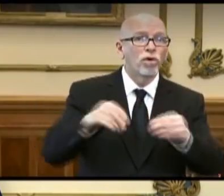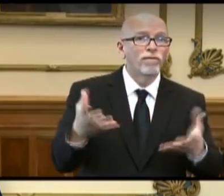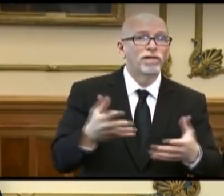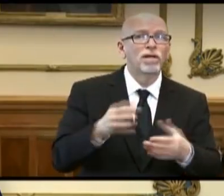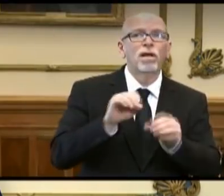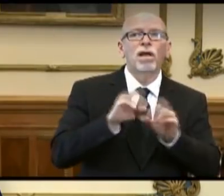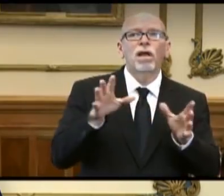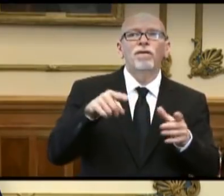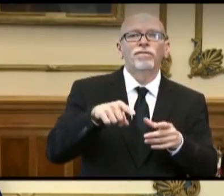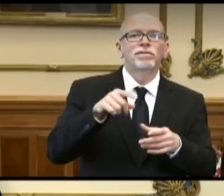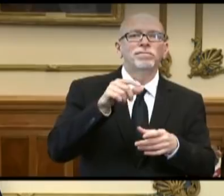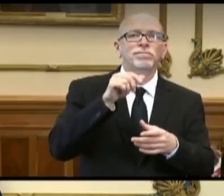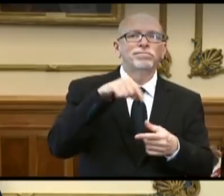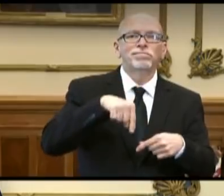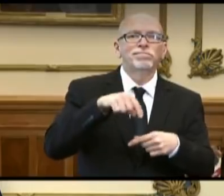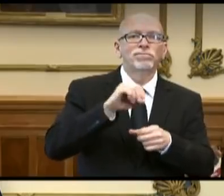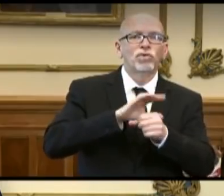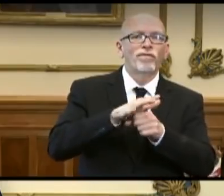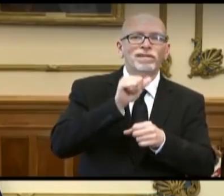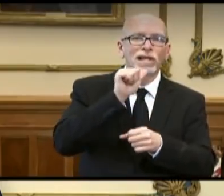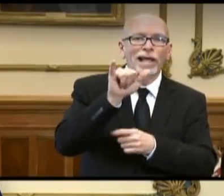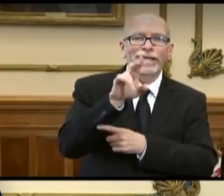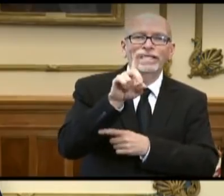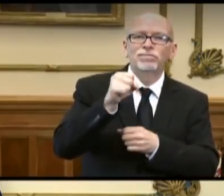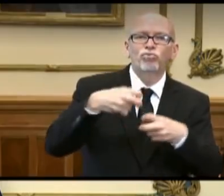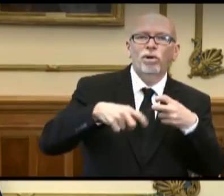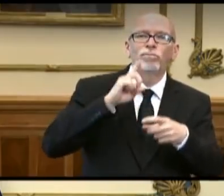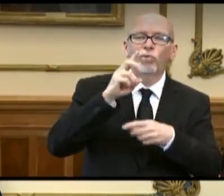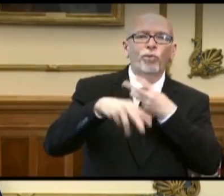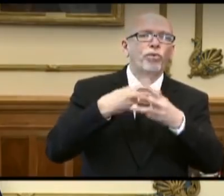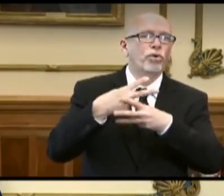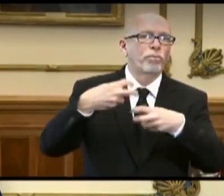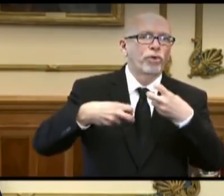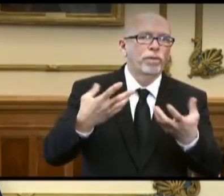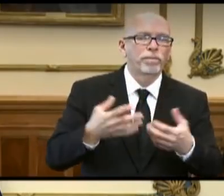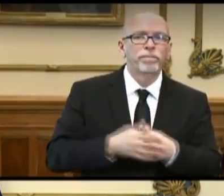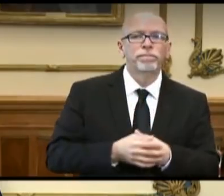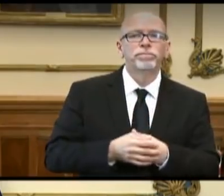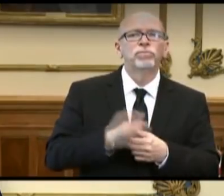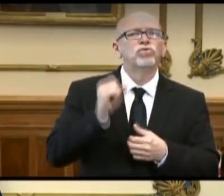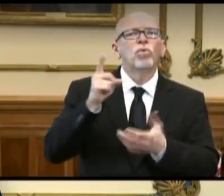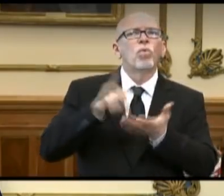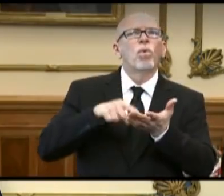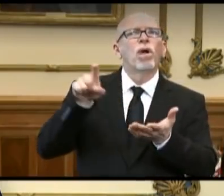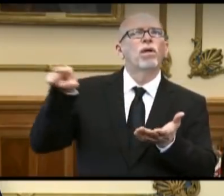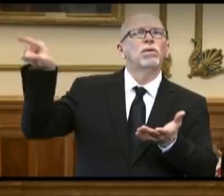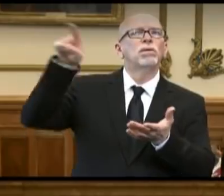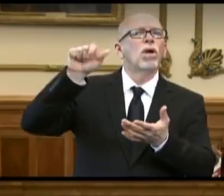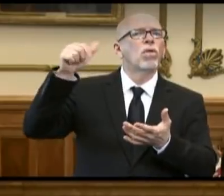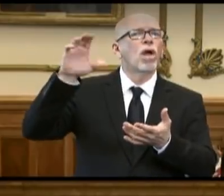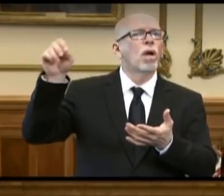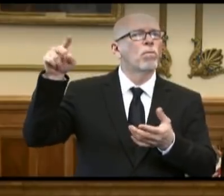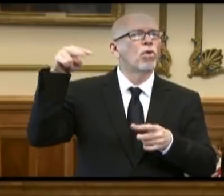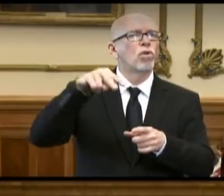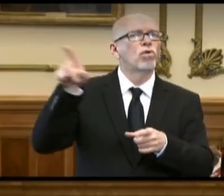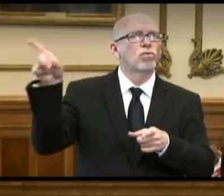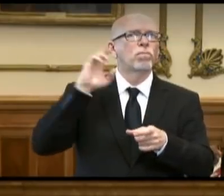ARE MAKING TO THE BUSINESSES WHO IN BETTER TIMES WOULD BE PREPARE TOG LOCATE HERE. THIS IS OBVIOUSLY NOT AN INDIANA